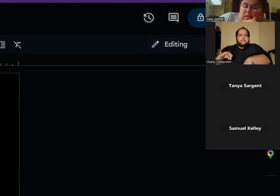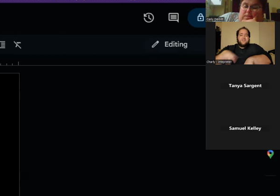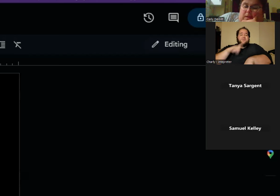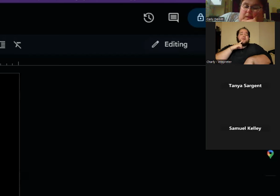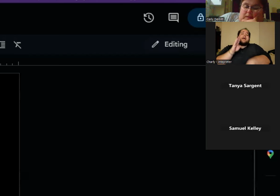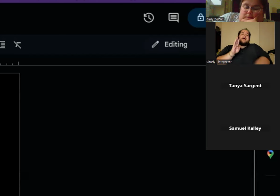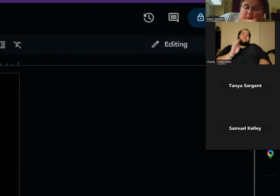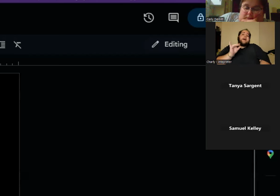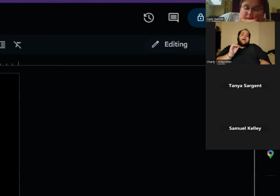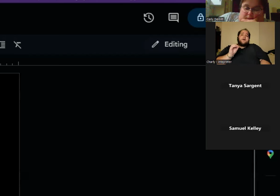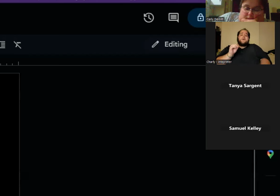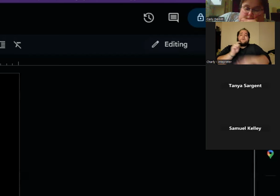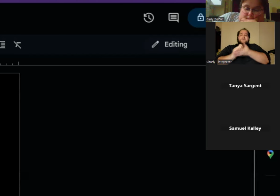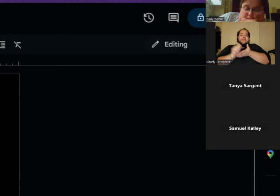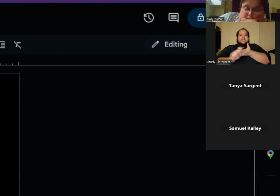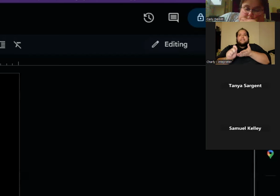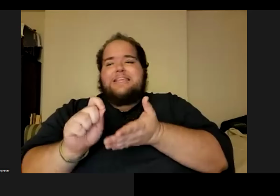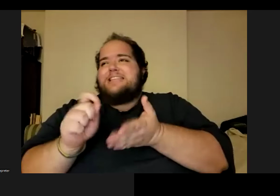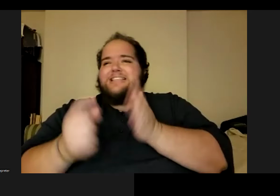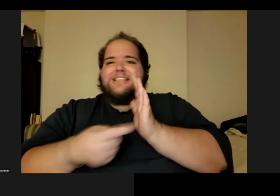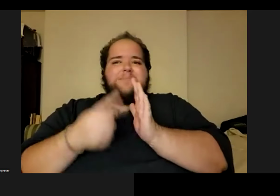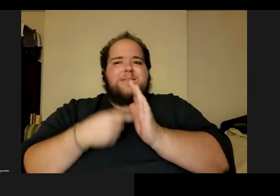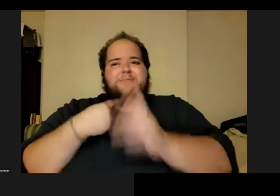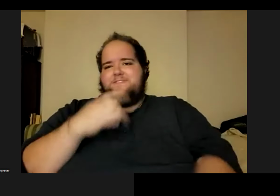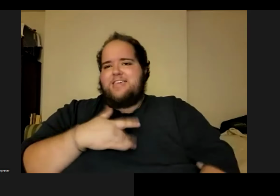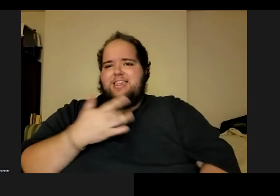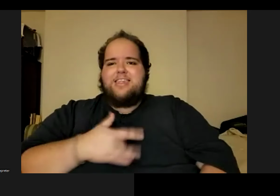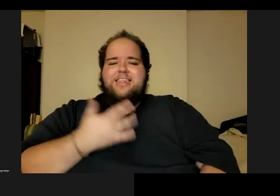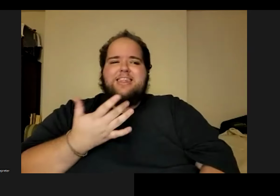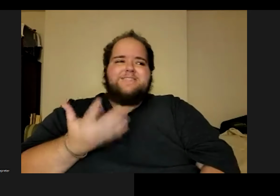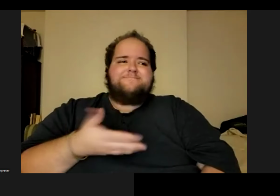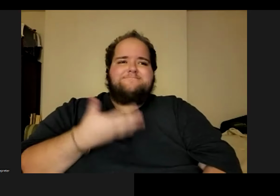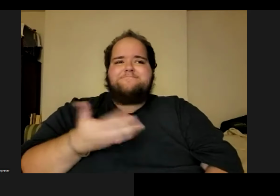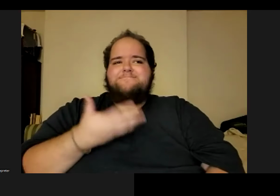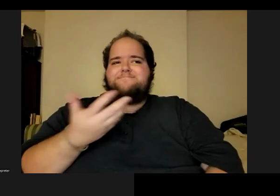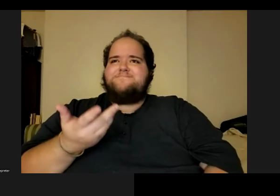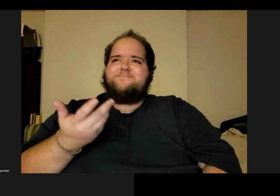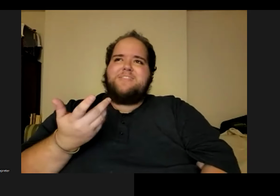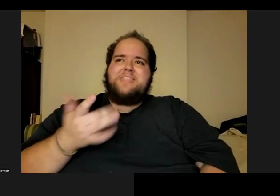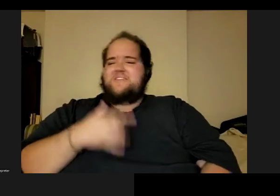So… It can feel really braggy.